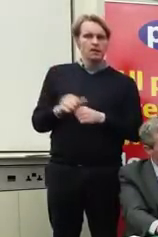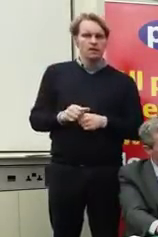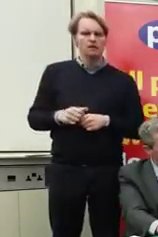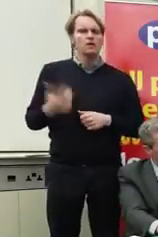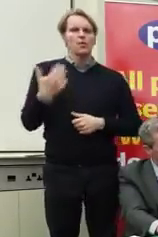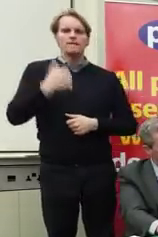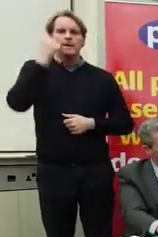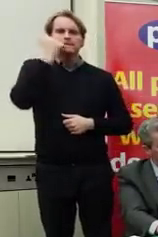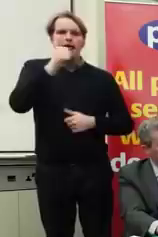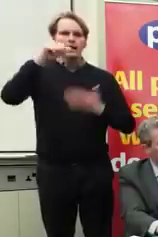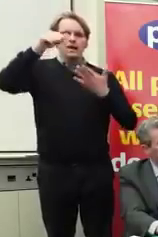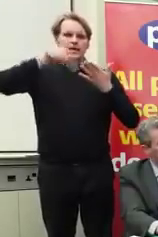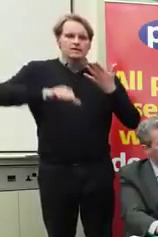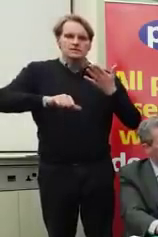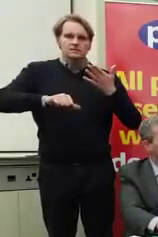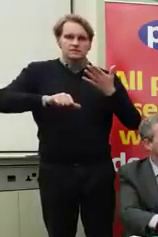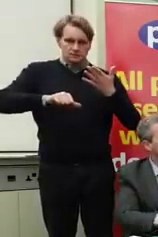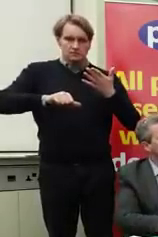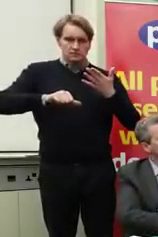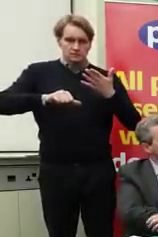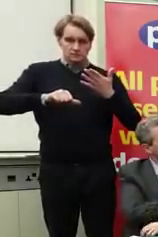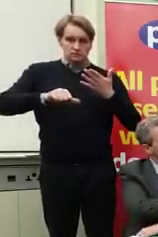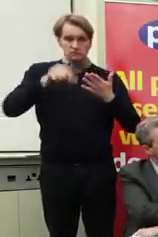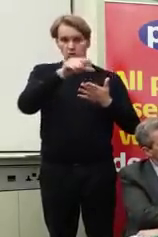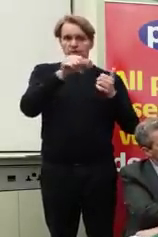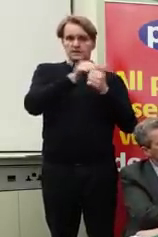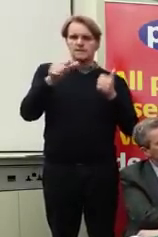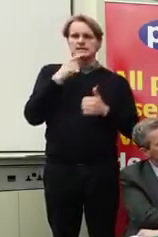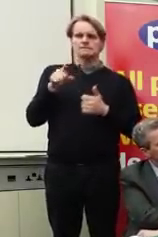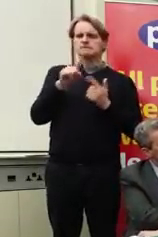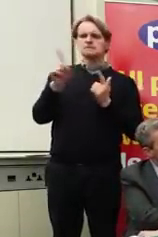group, I helped set it up in parliament itself and when you say